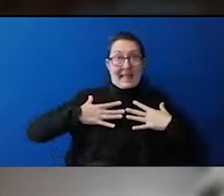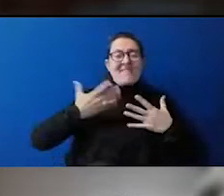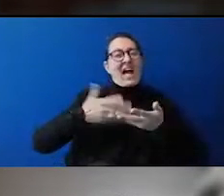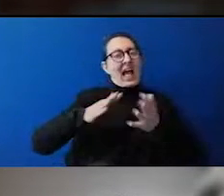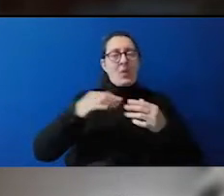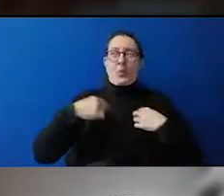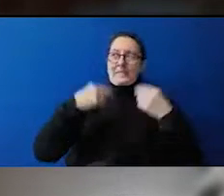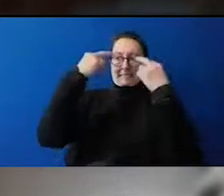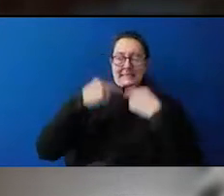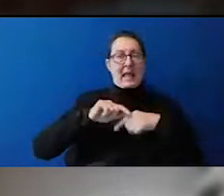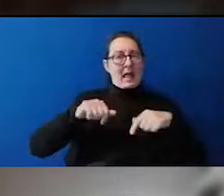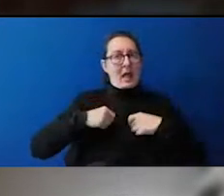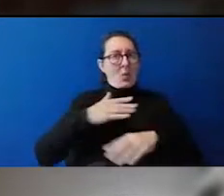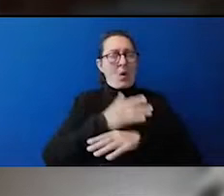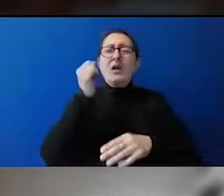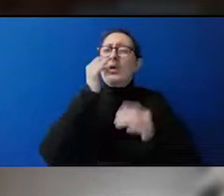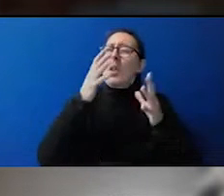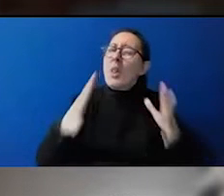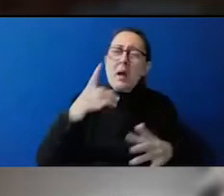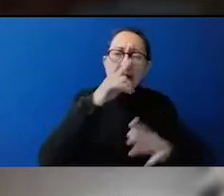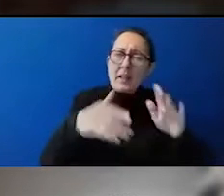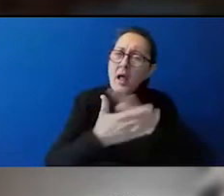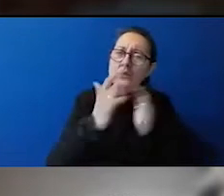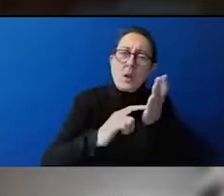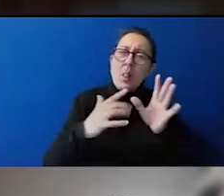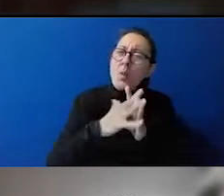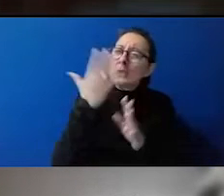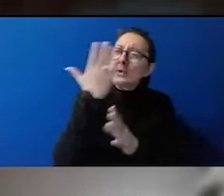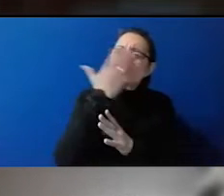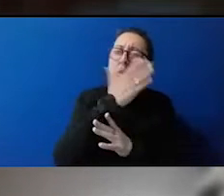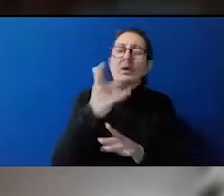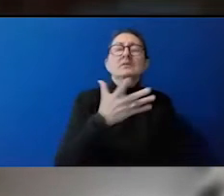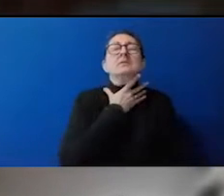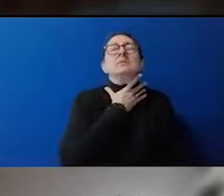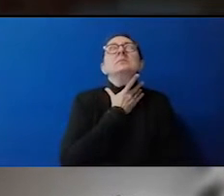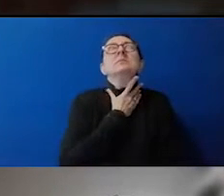of people from law school are desperate to get a job at legal aad it's a really highly prestigious